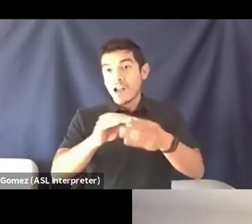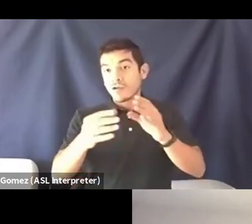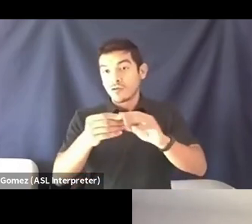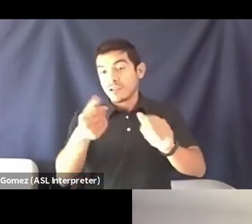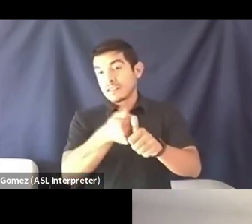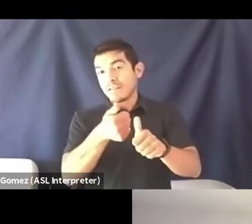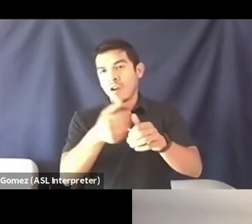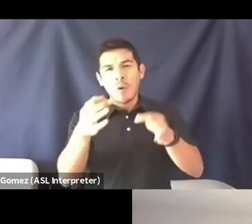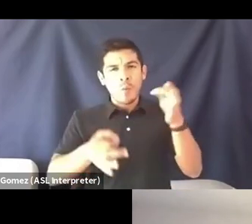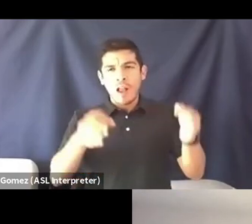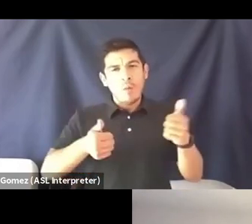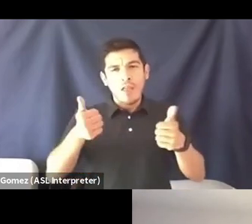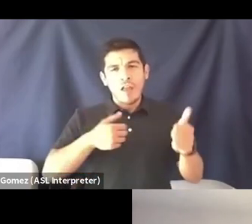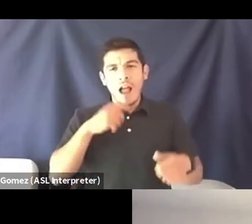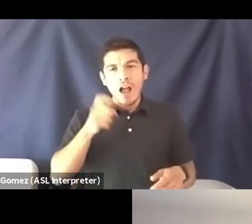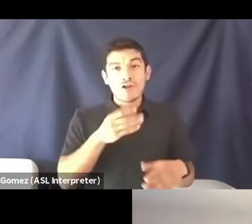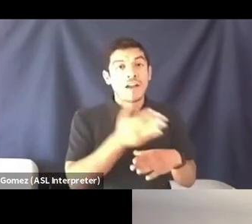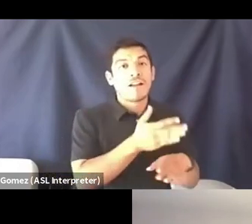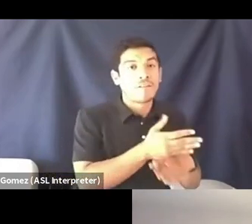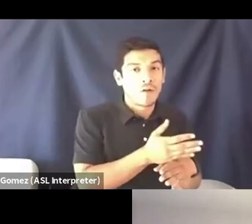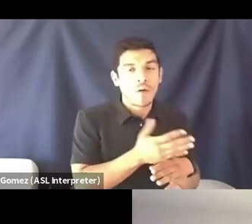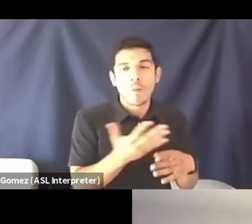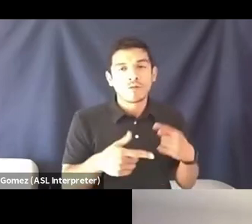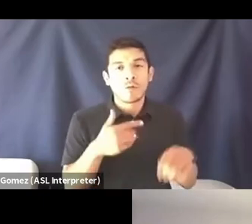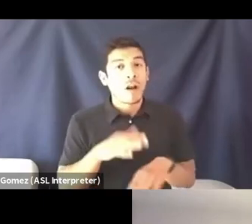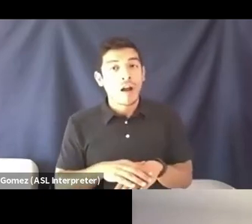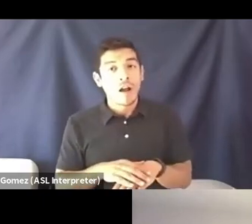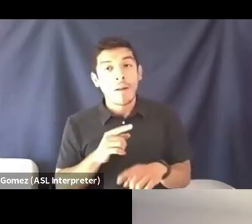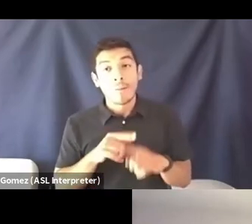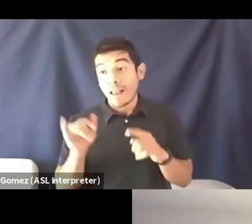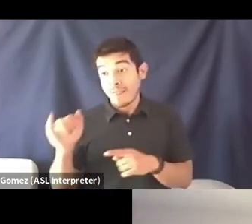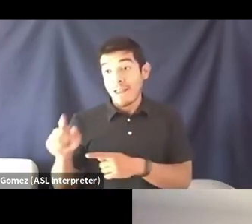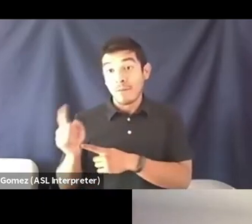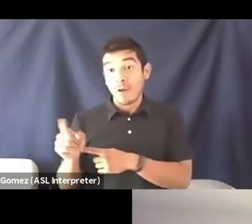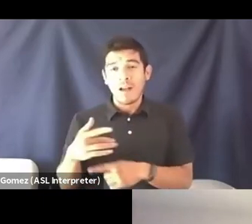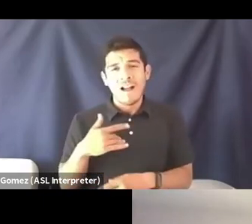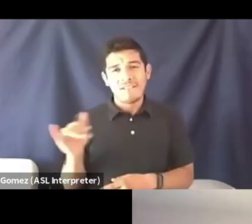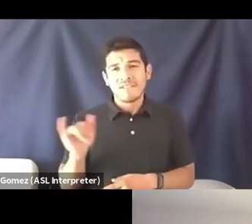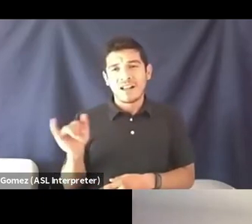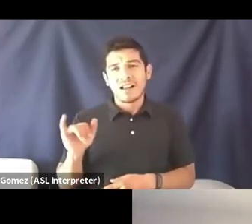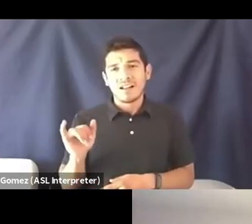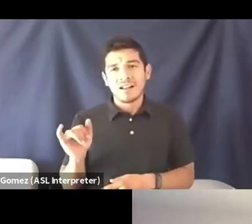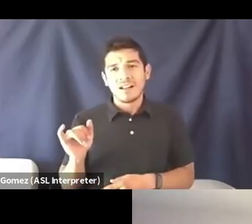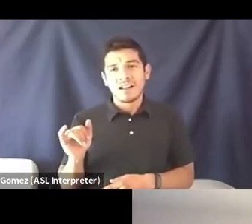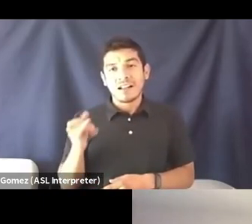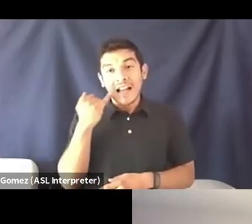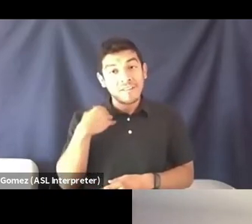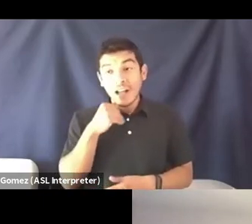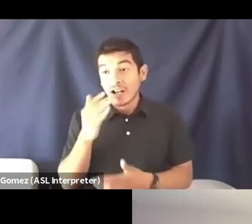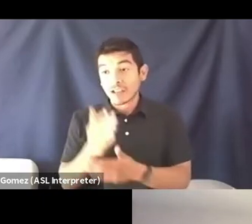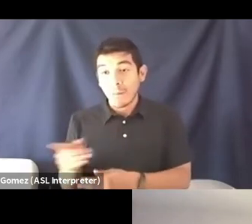Whether we should interfere what's going on. But at that moment, I feel like, if we don't stop them,